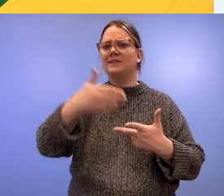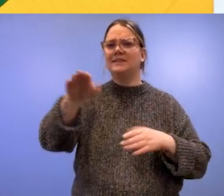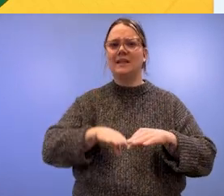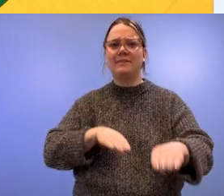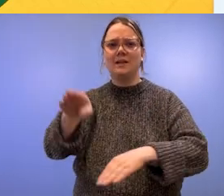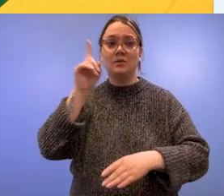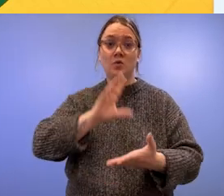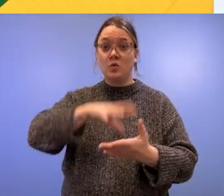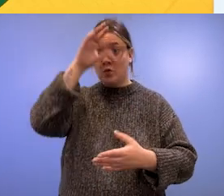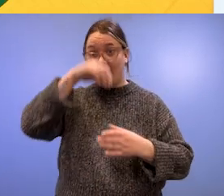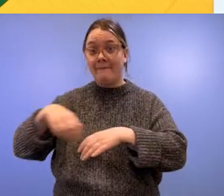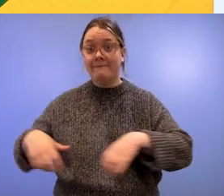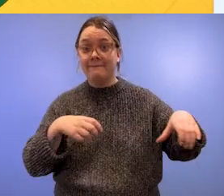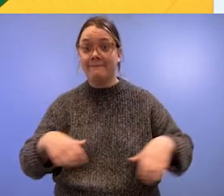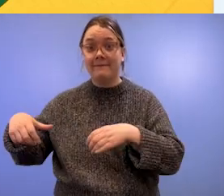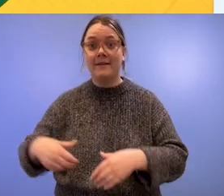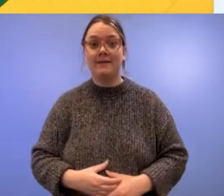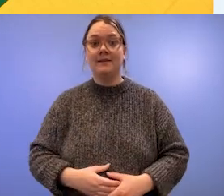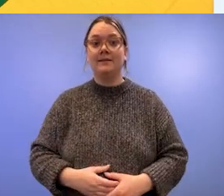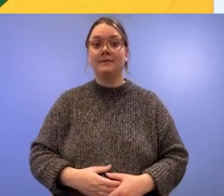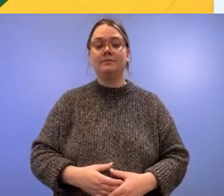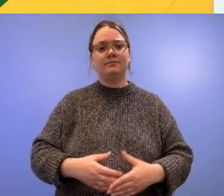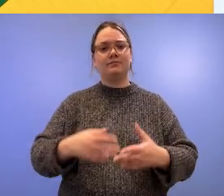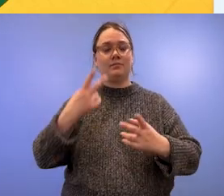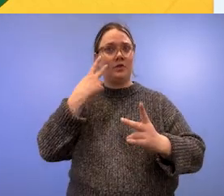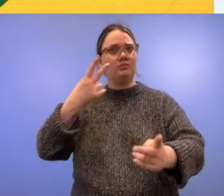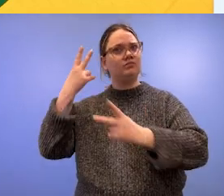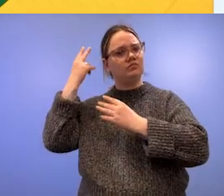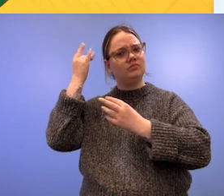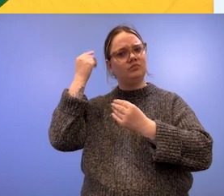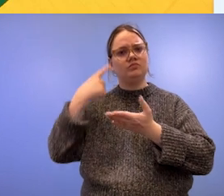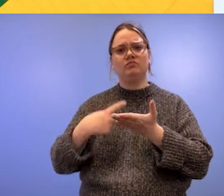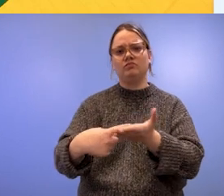your reflections in the discussion forum. and to comment on at least one other person's